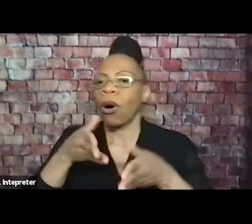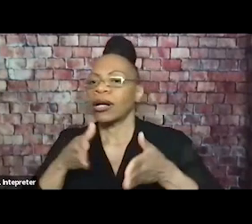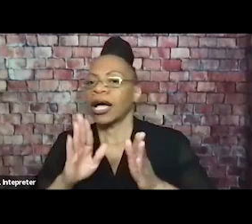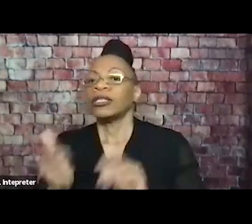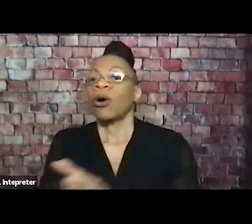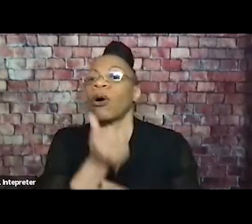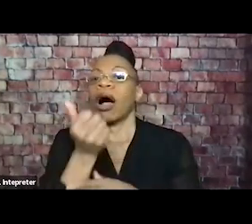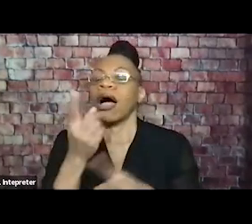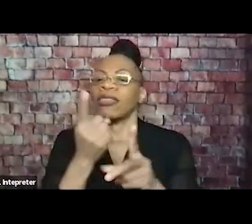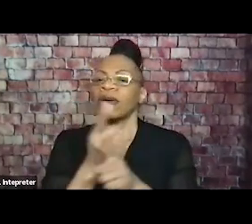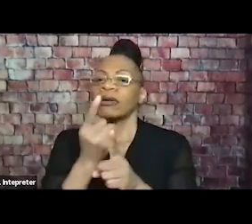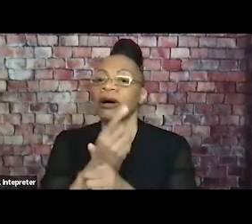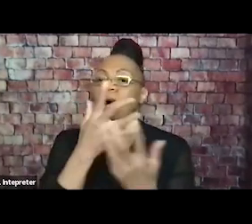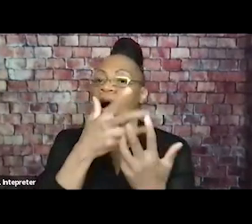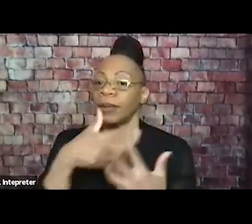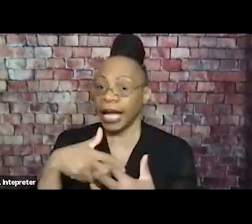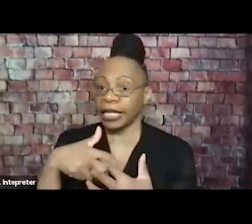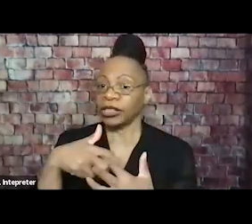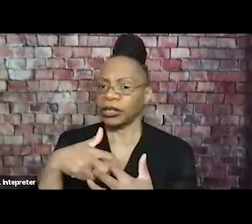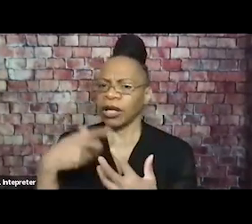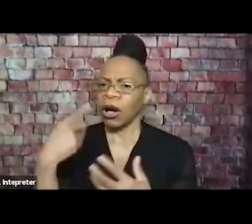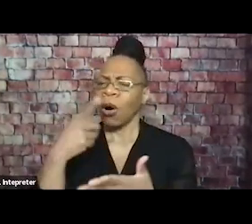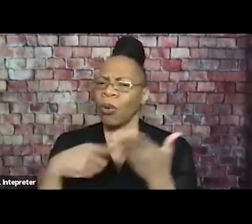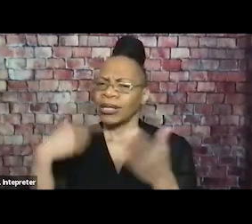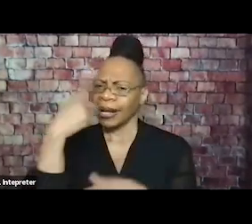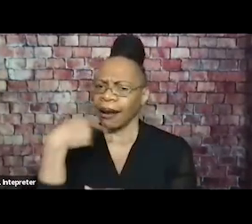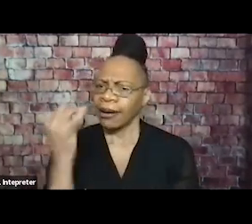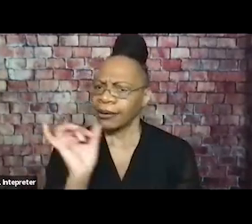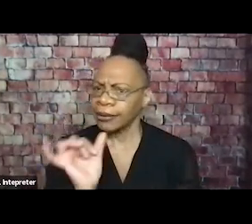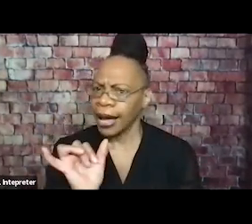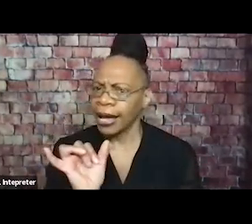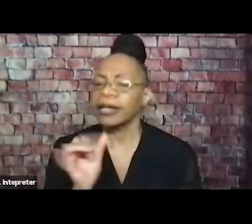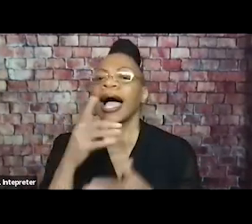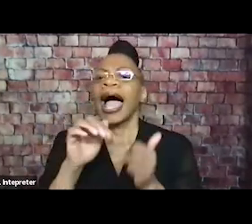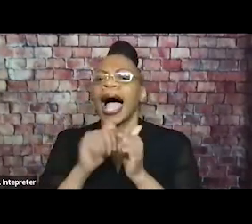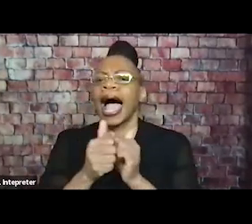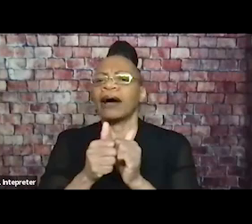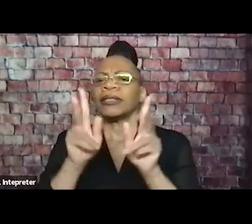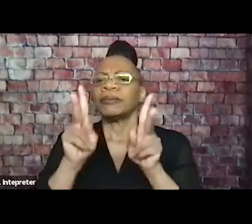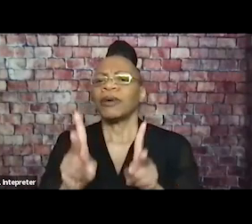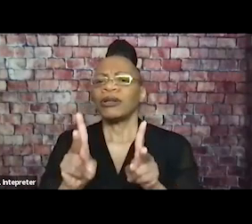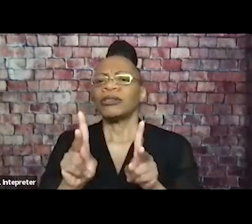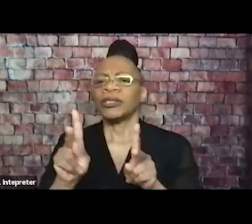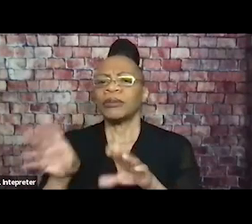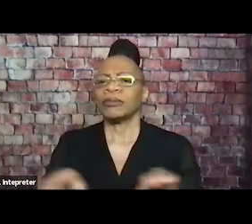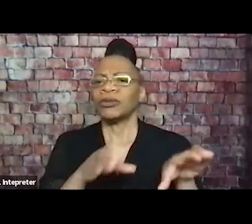Like what was that like? How did they perform as it related to other people who were in that same position